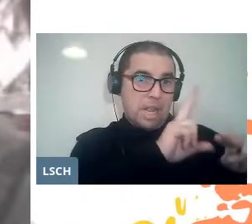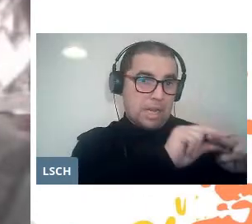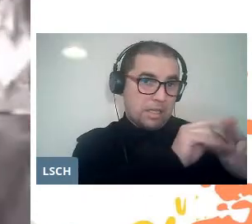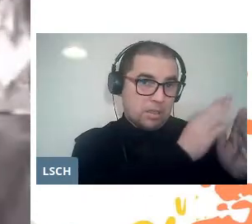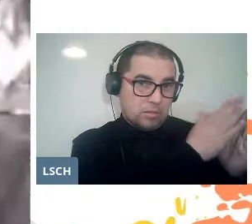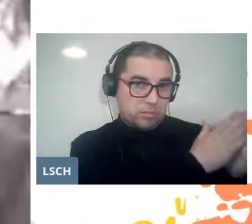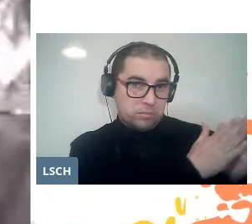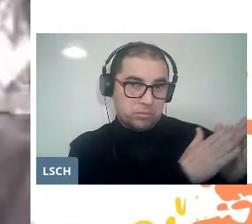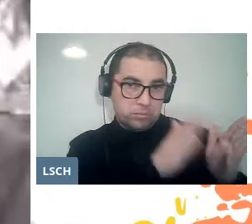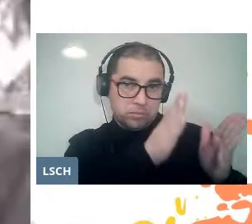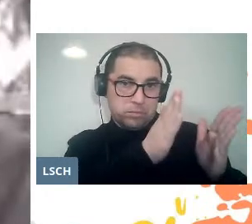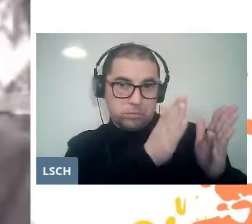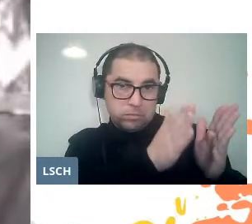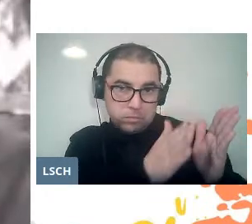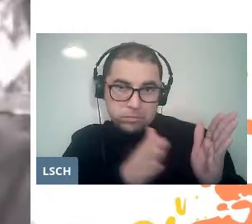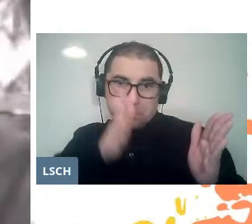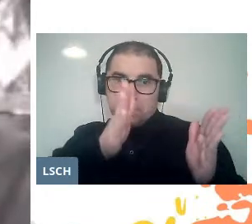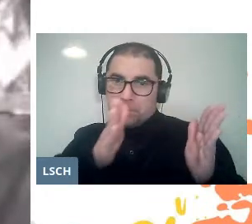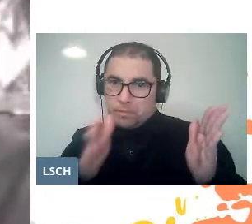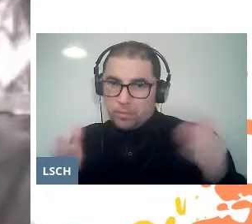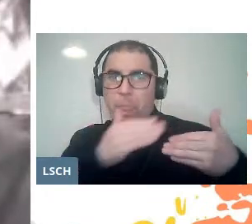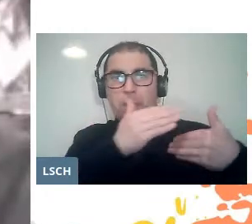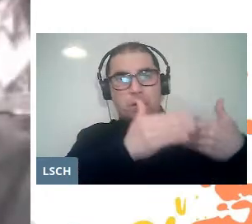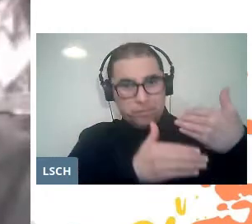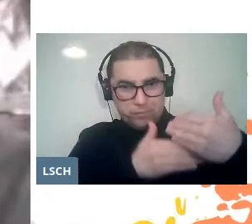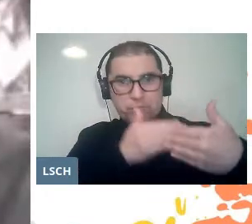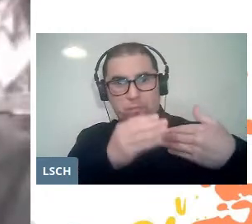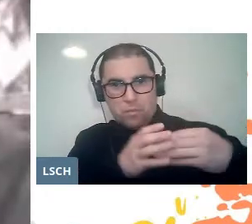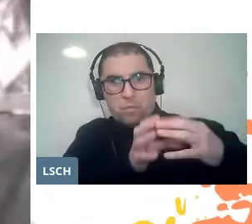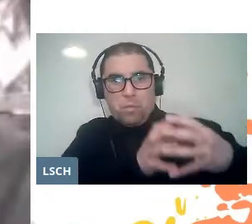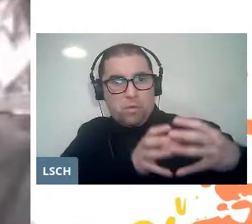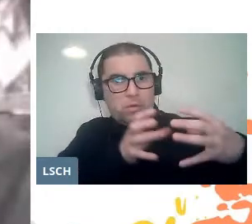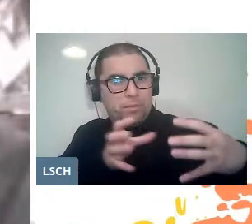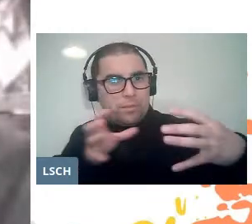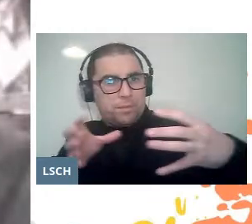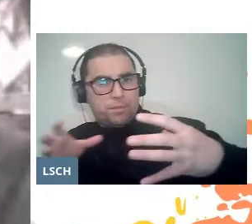genre has undoubtedly had a sustained growth.